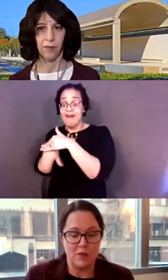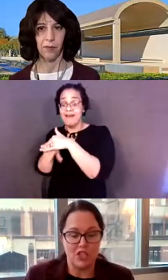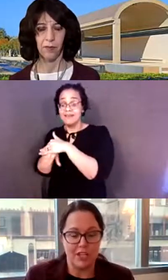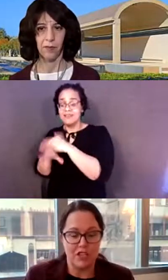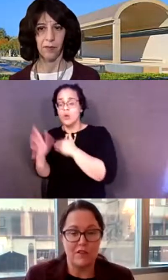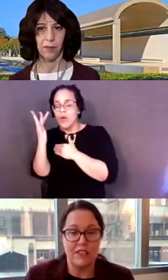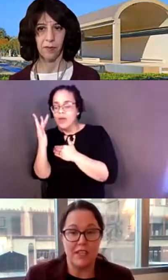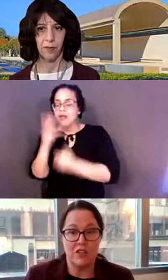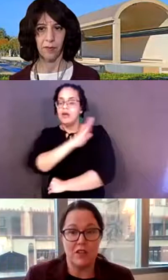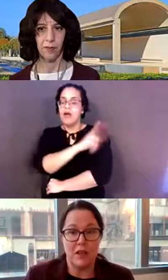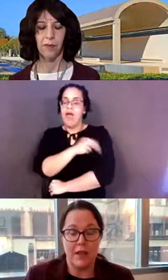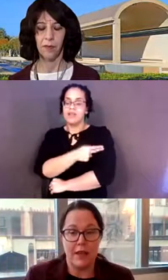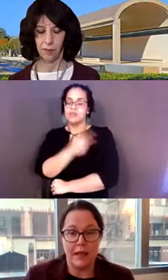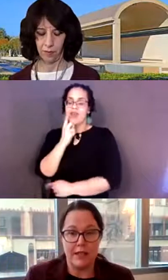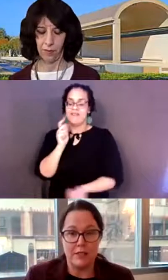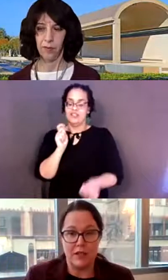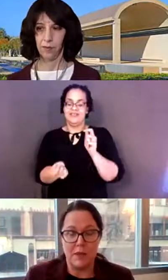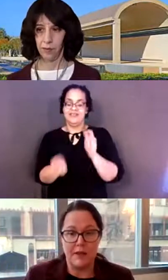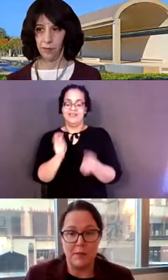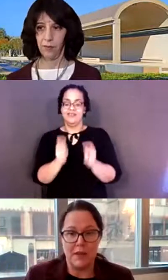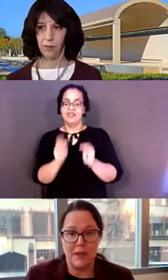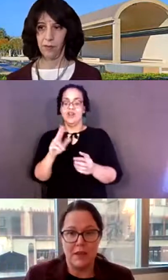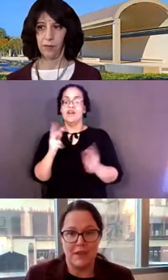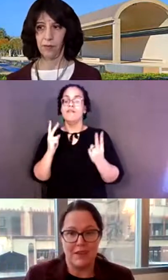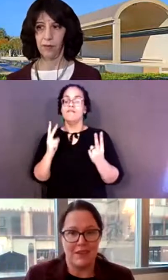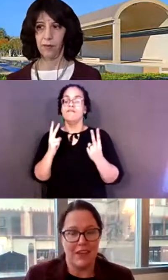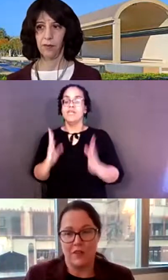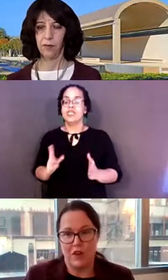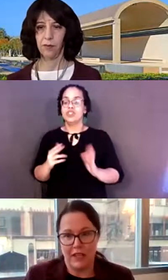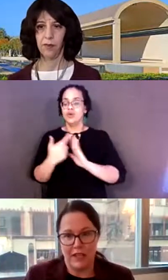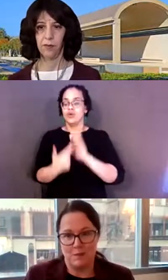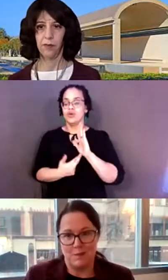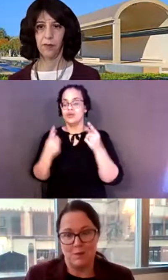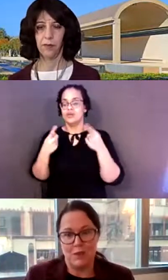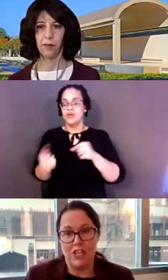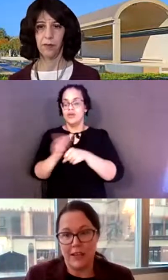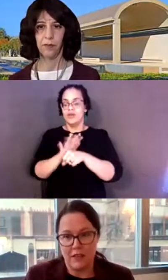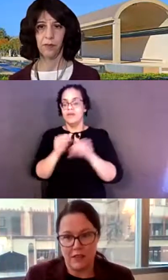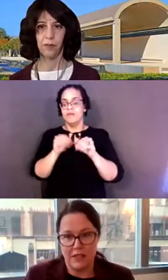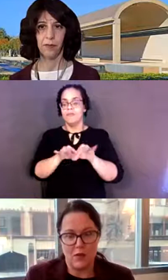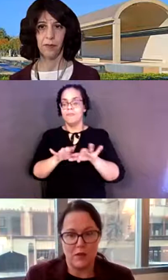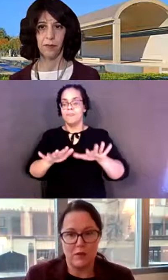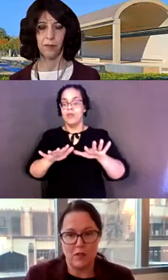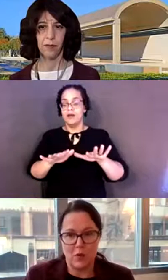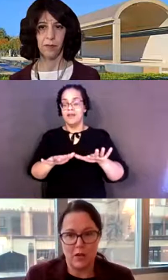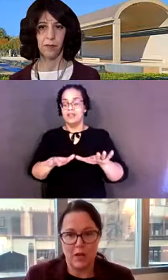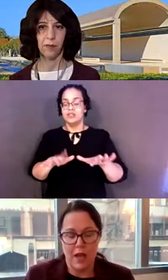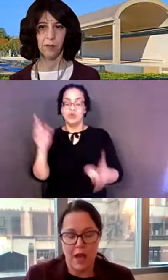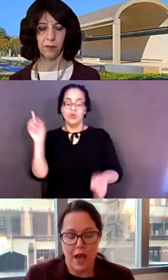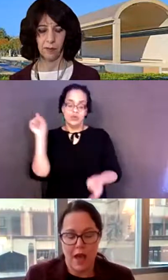changing their visitation guidelines during the pandemic to inadvertently